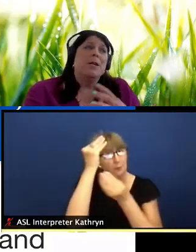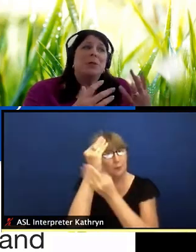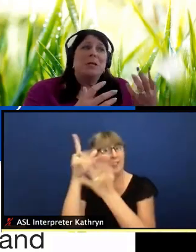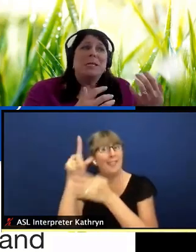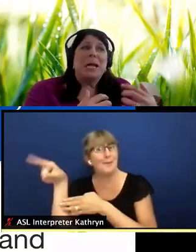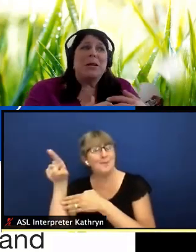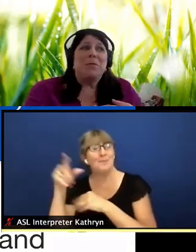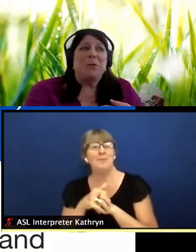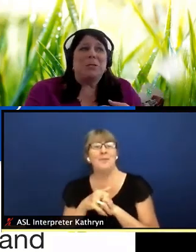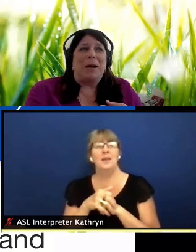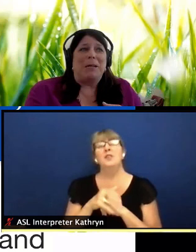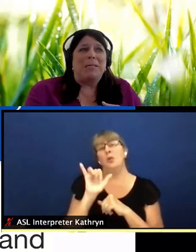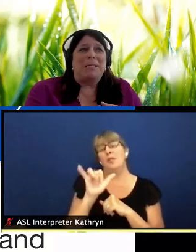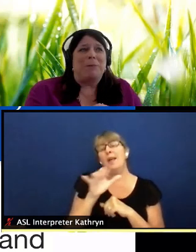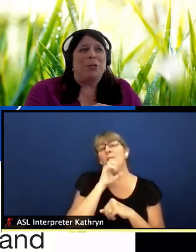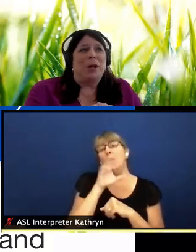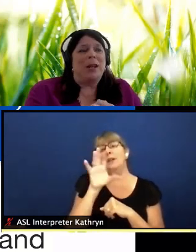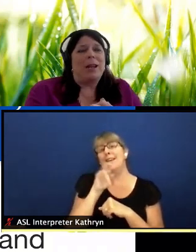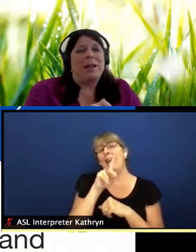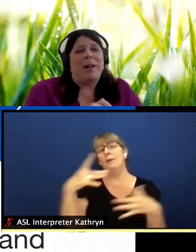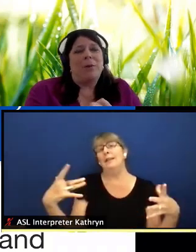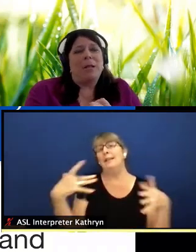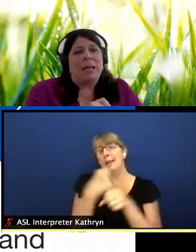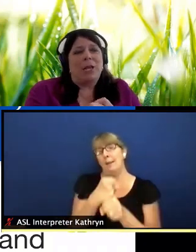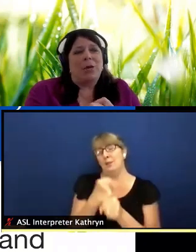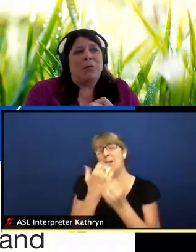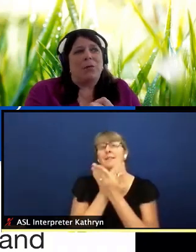So that's kind of Orange County snapshot and I want to thank you for,